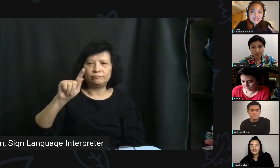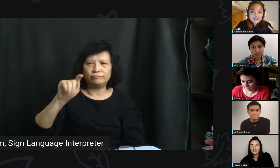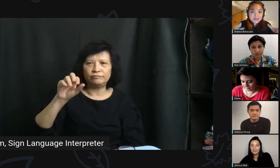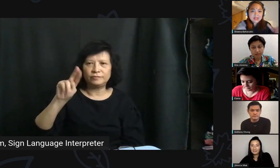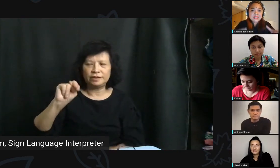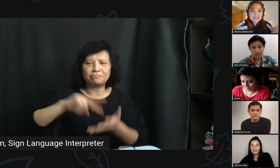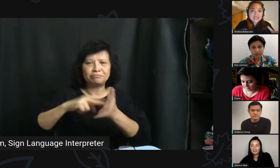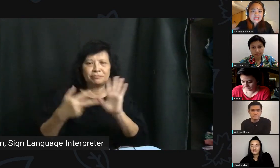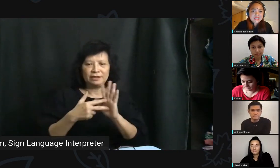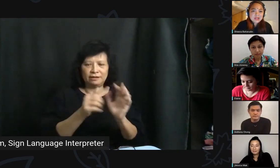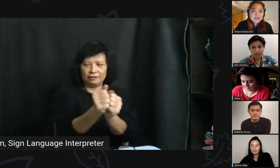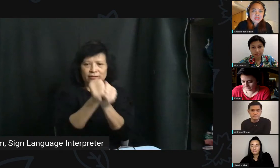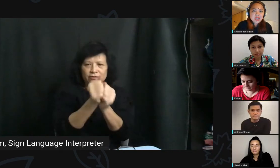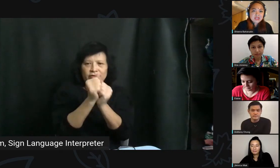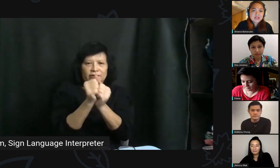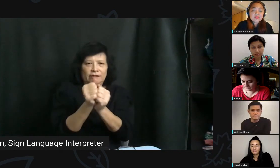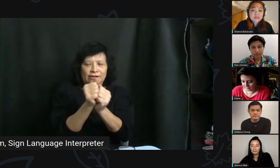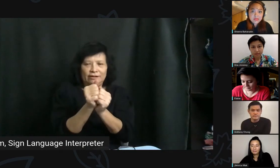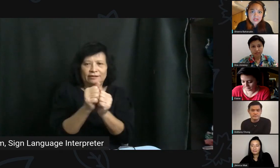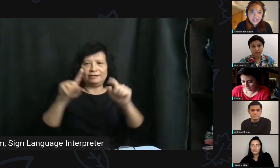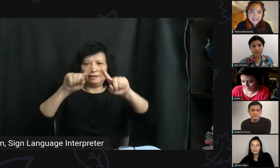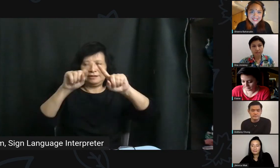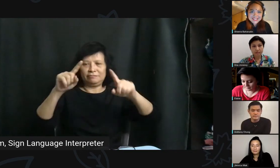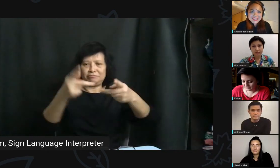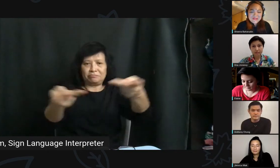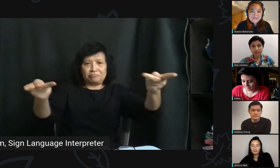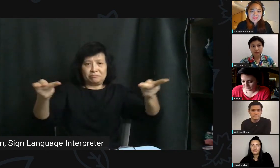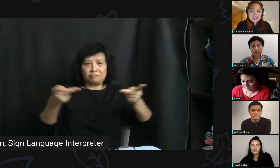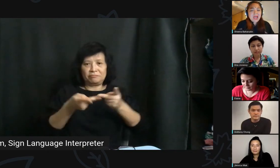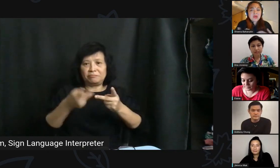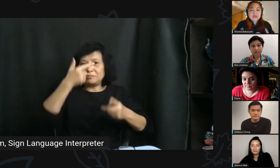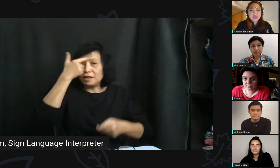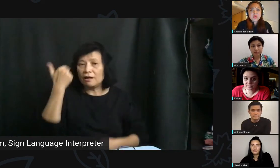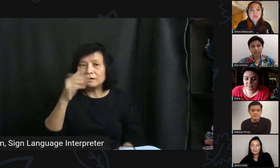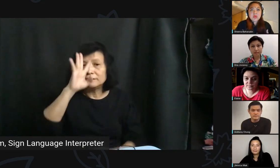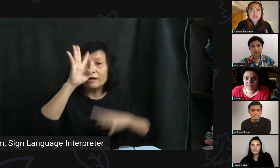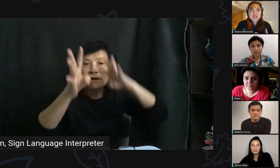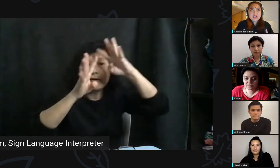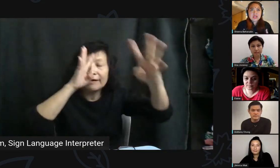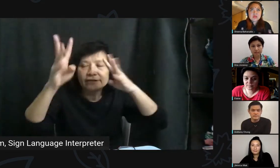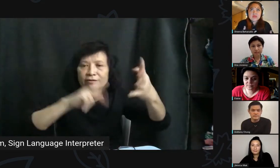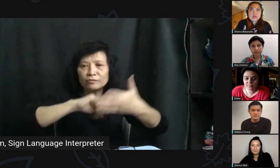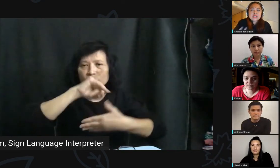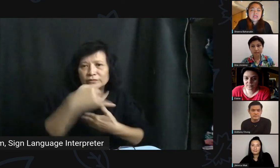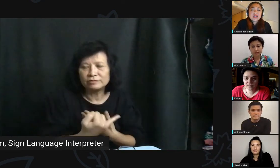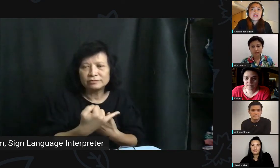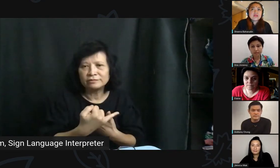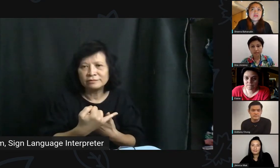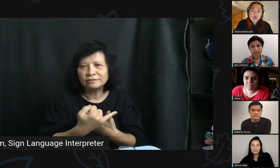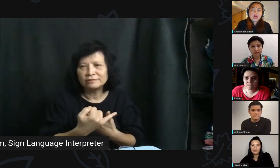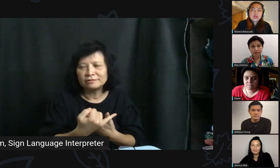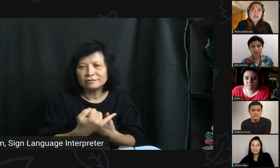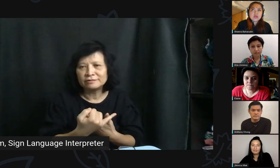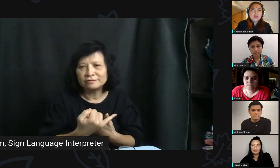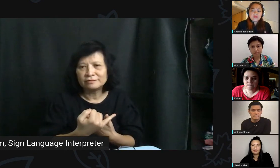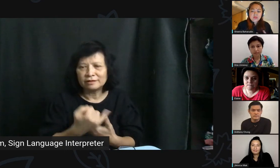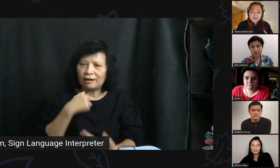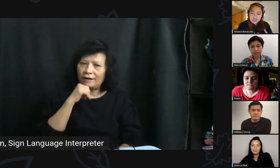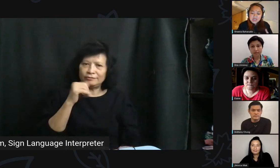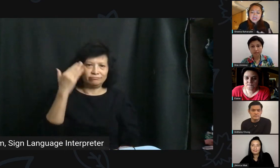because it is a creative project. I don’t know what it is like for all of you, but for me